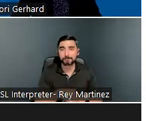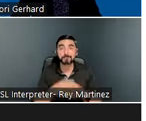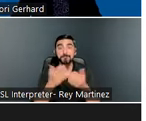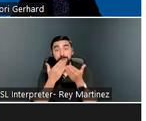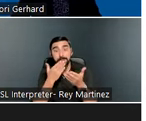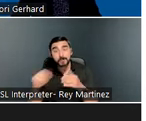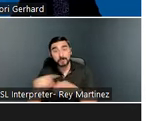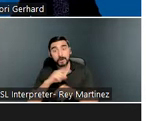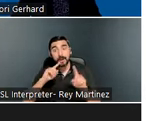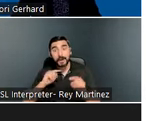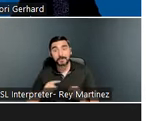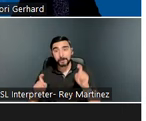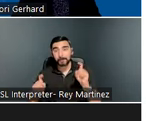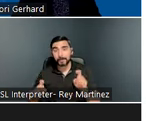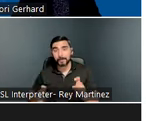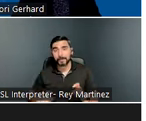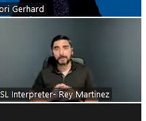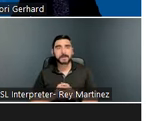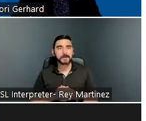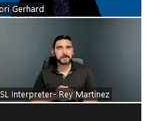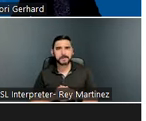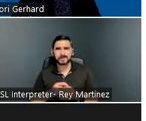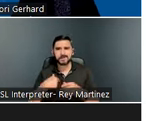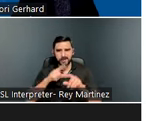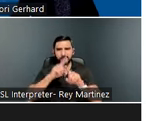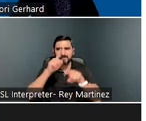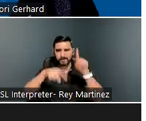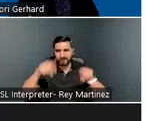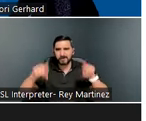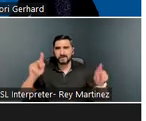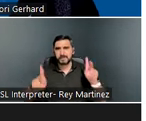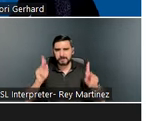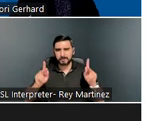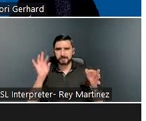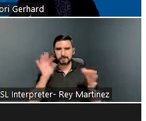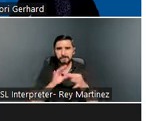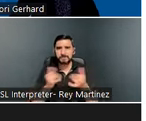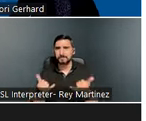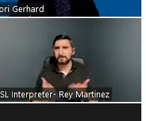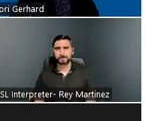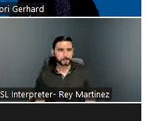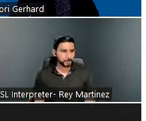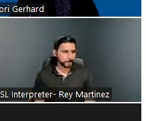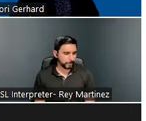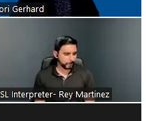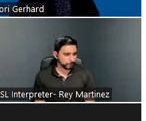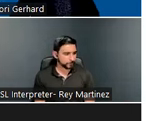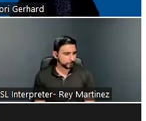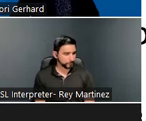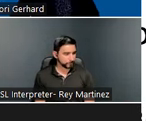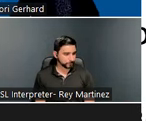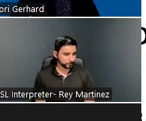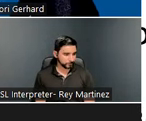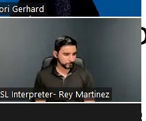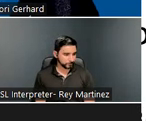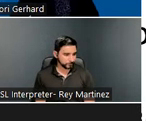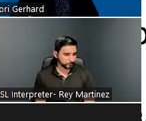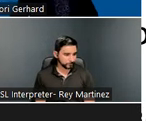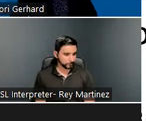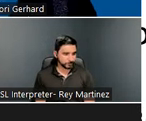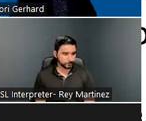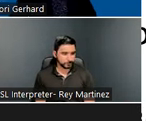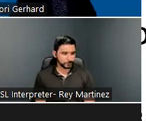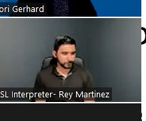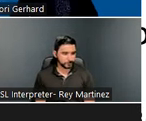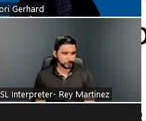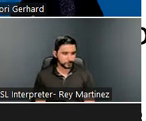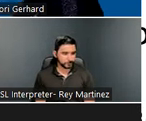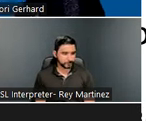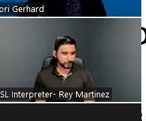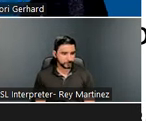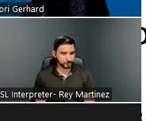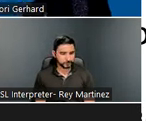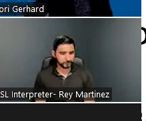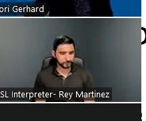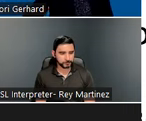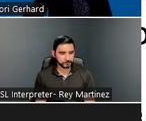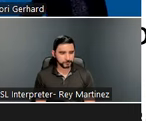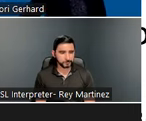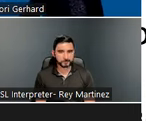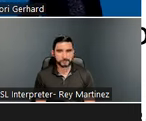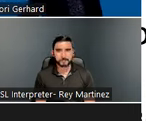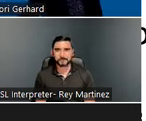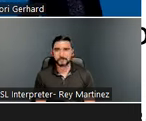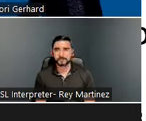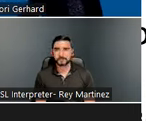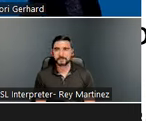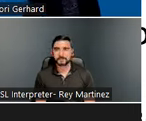to the poll. We do have a nice cross-section of individuals participating, let's see here.